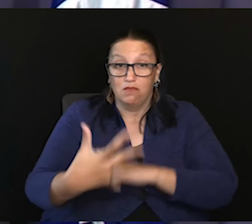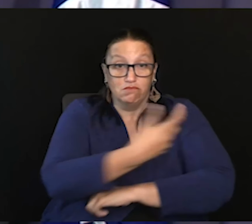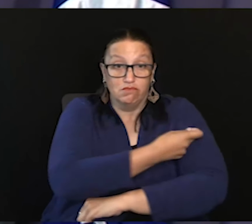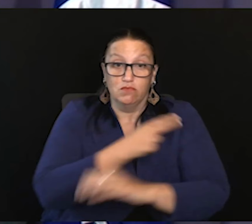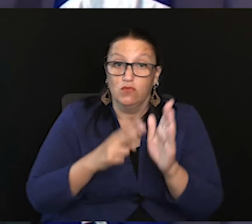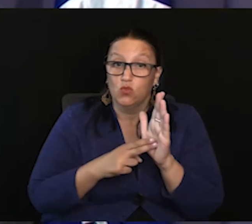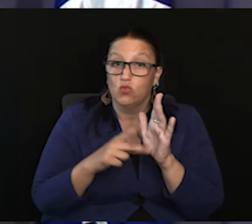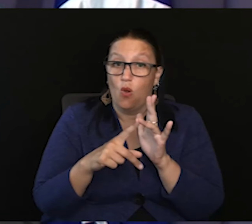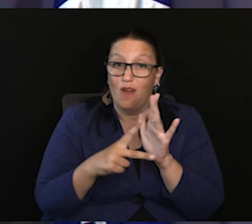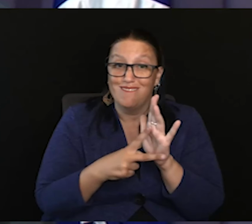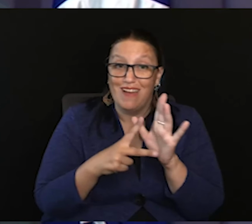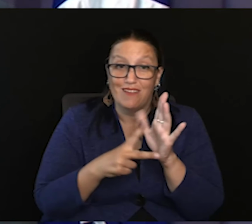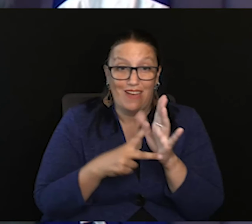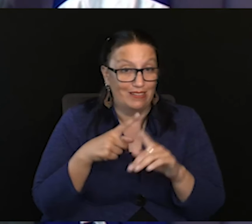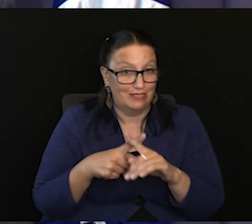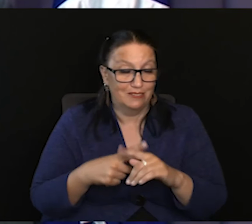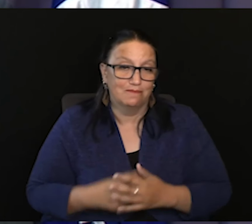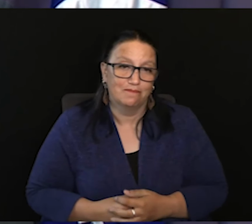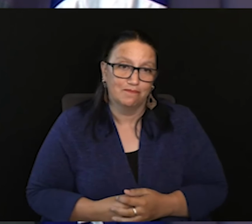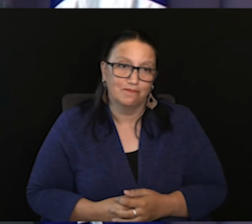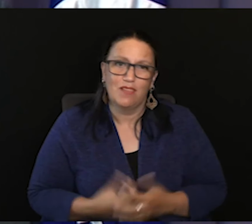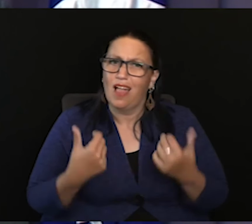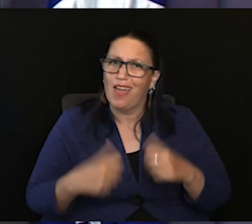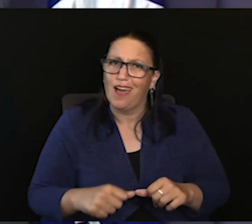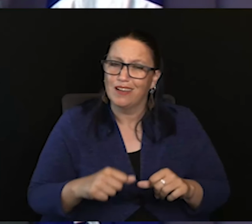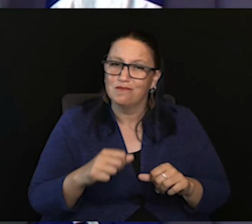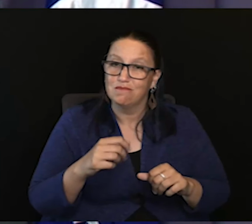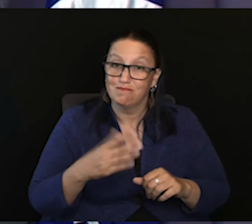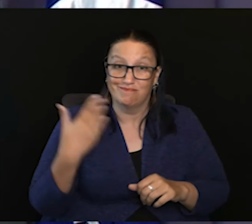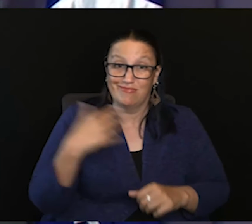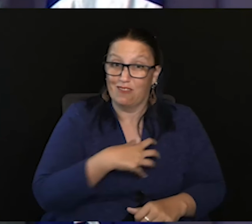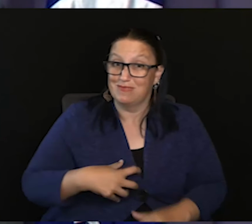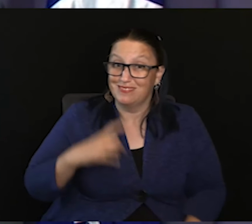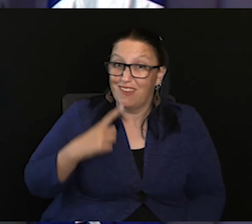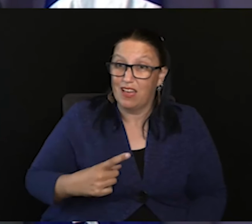while we have extremely positive and very high vaccination rates,